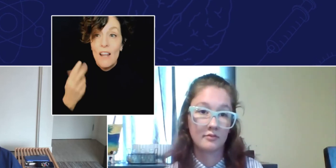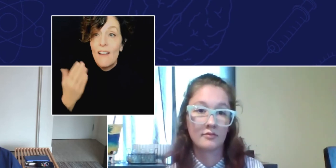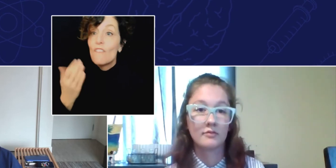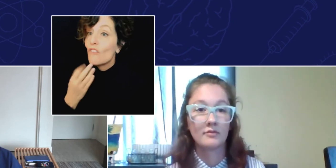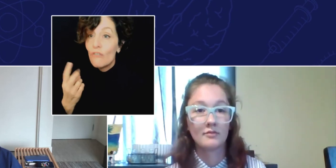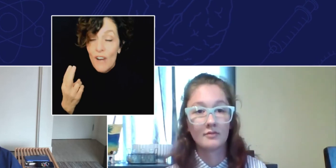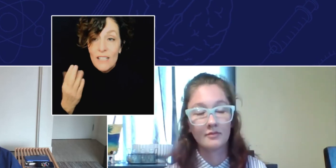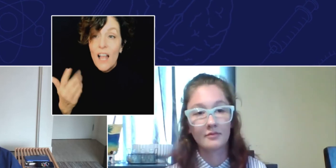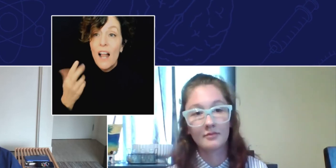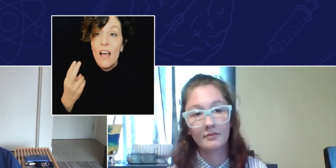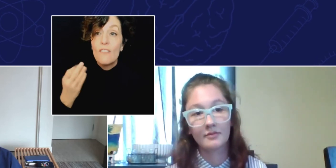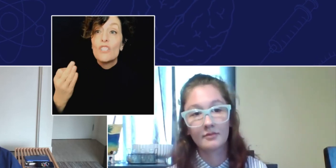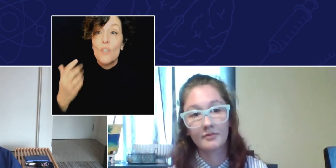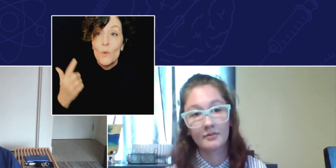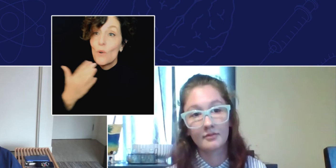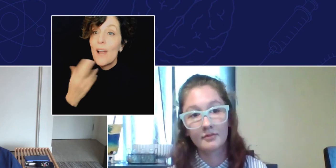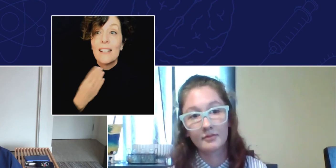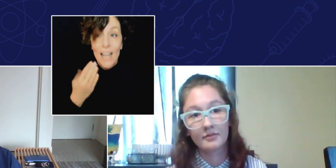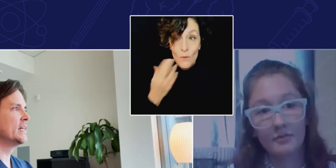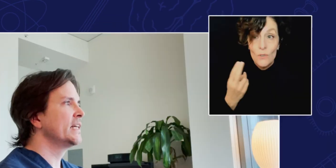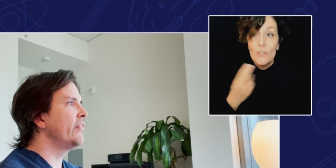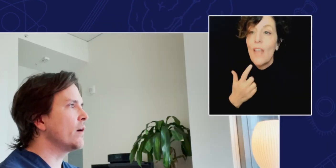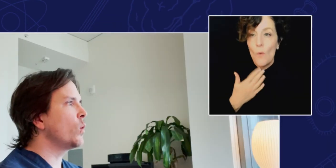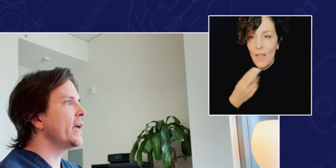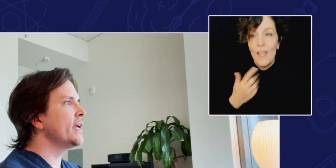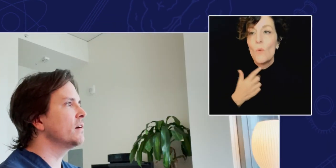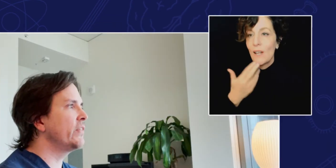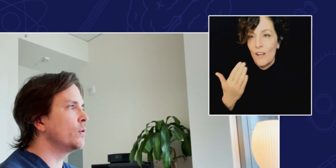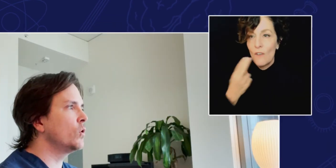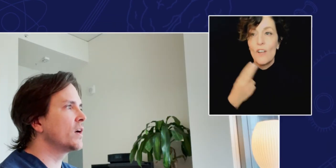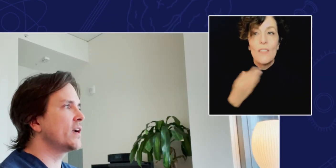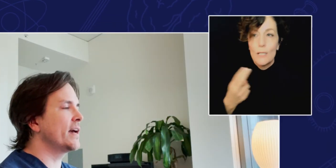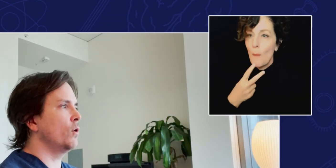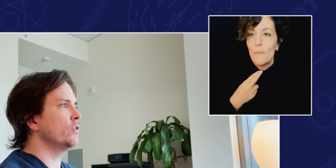they need to have a lot of social encounters. [DR. RUFFIN:] That way, they will get over